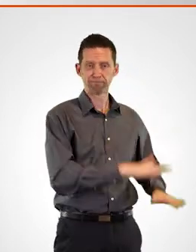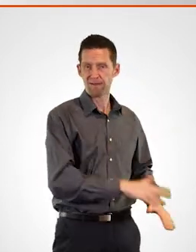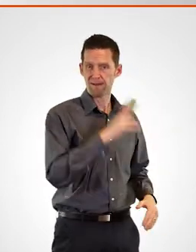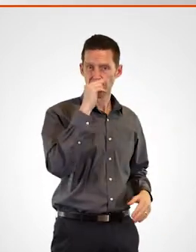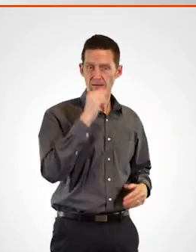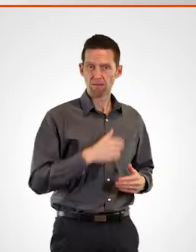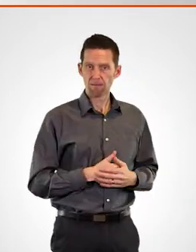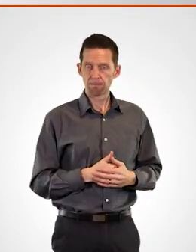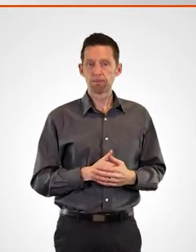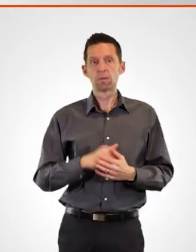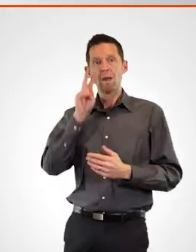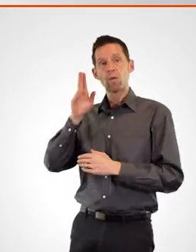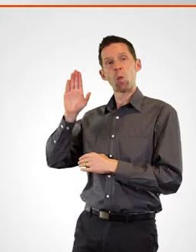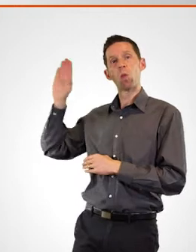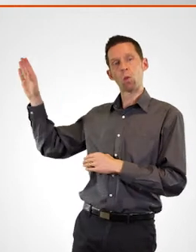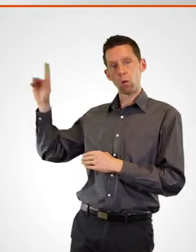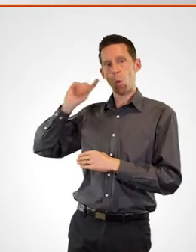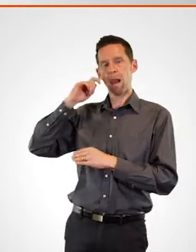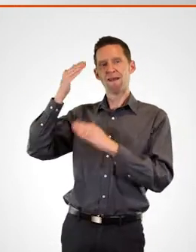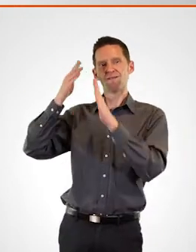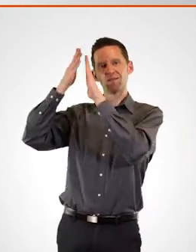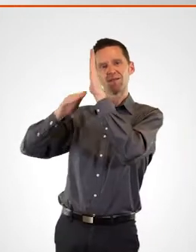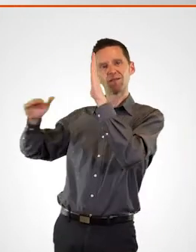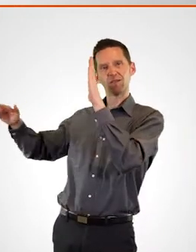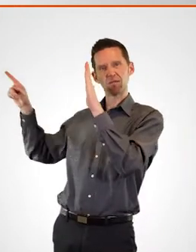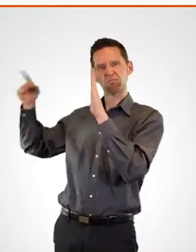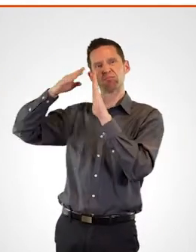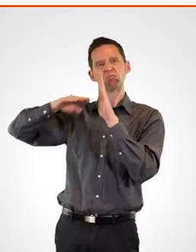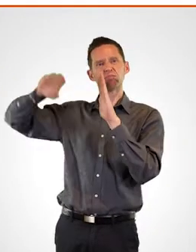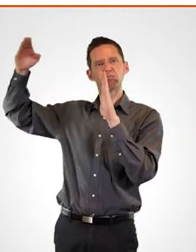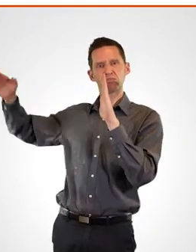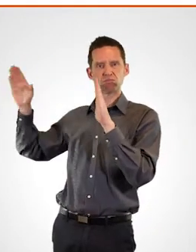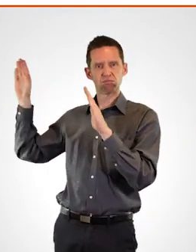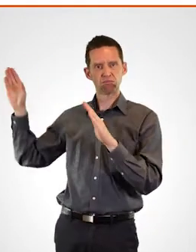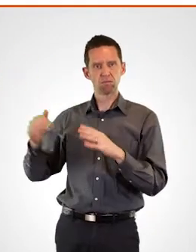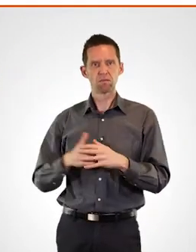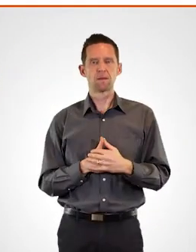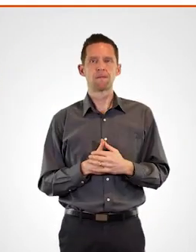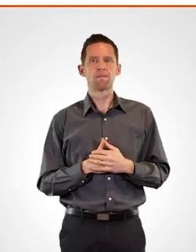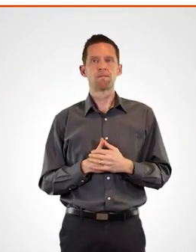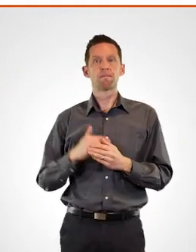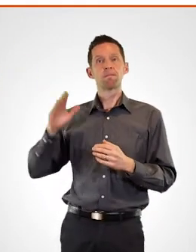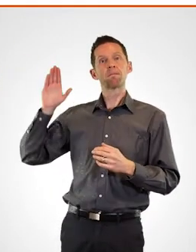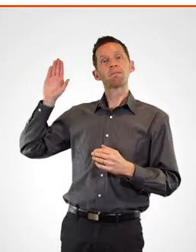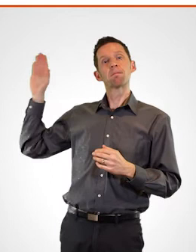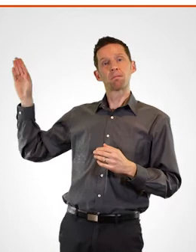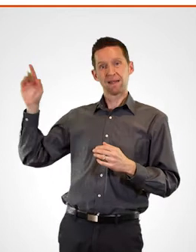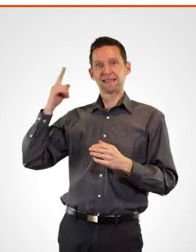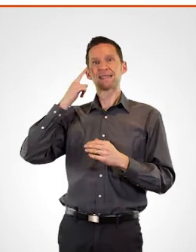So if you'll take a look at this slide, it's a graph of human brain development. So if you'll take a look at these lines on the graph,